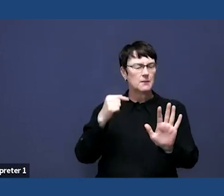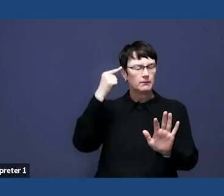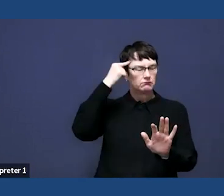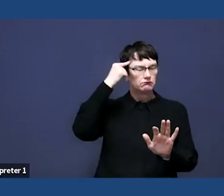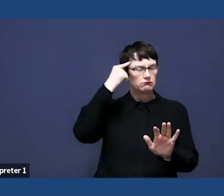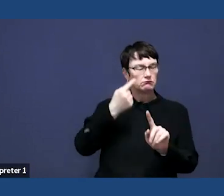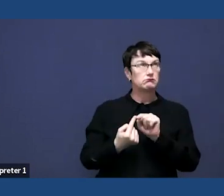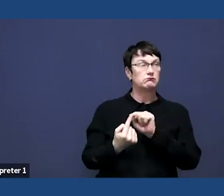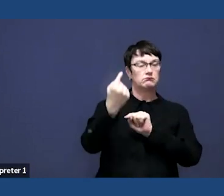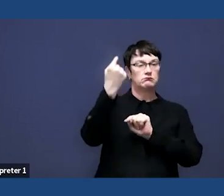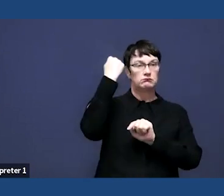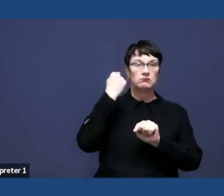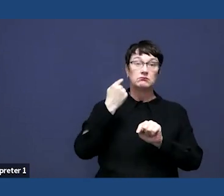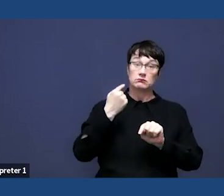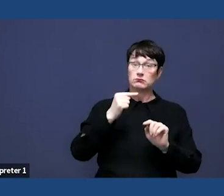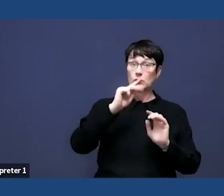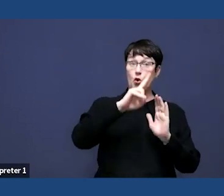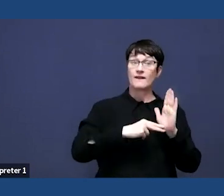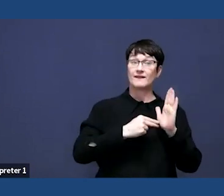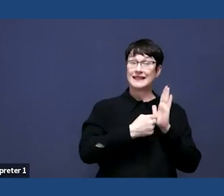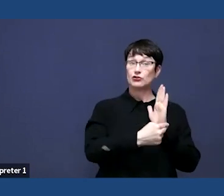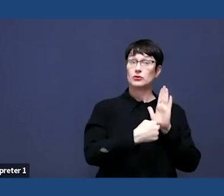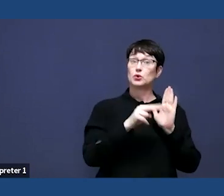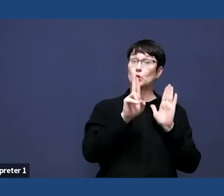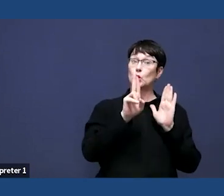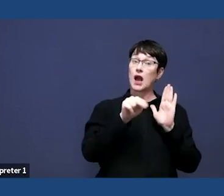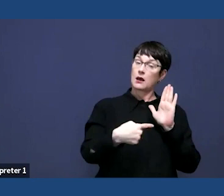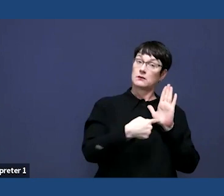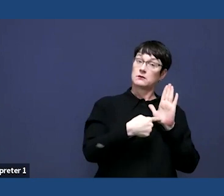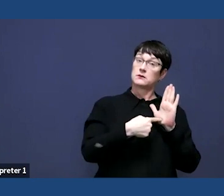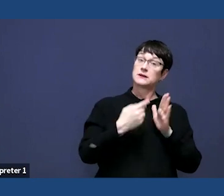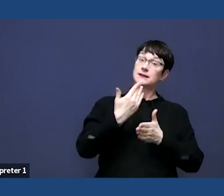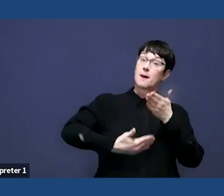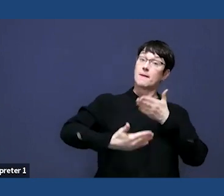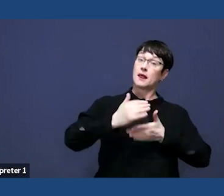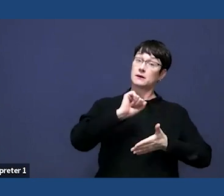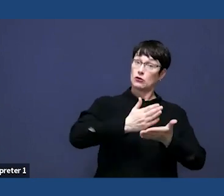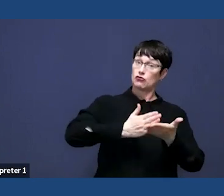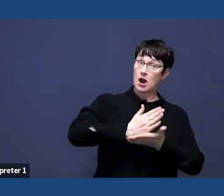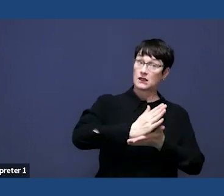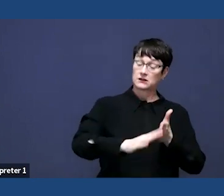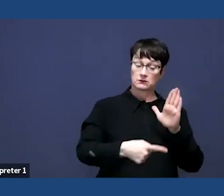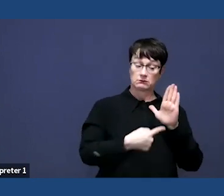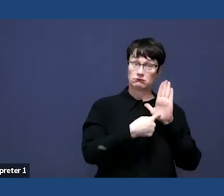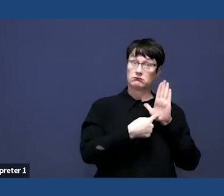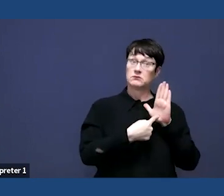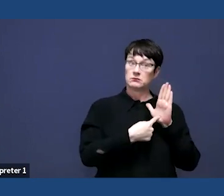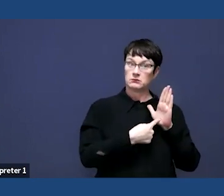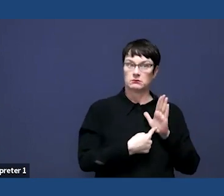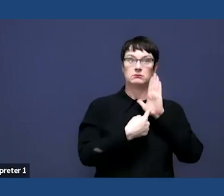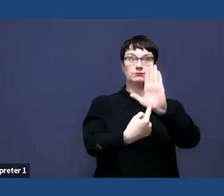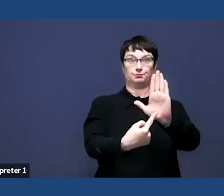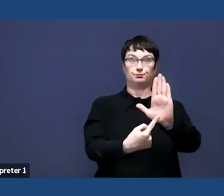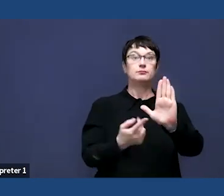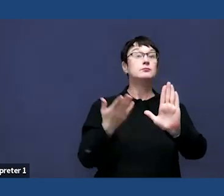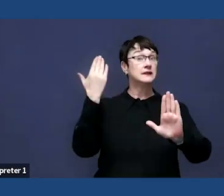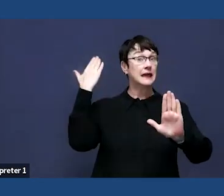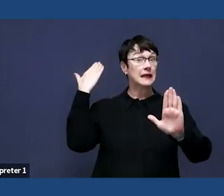came on, at that time there weren't that many private sector that are either ready or willing